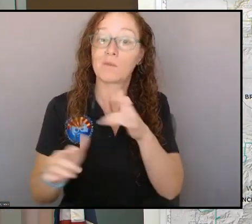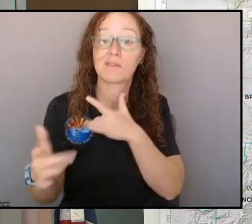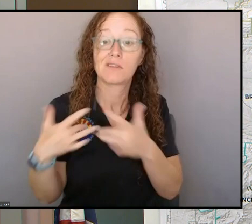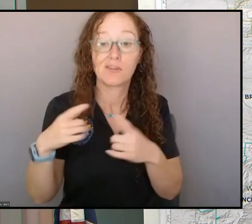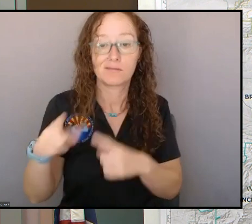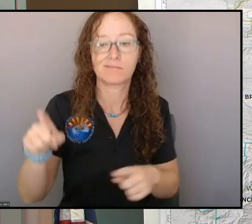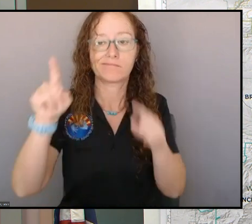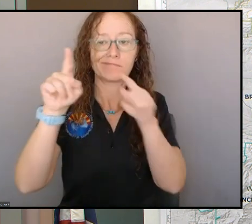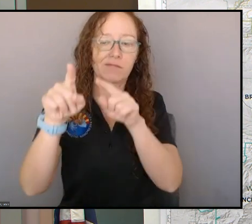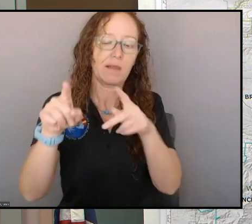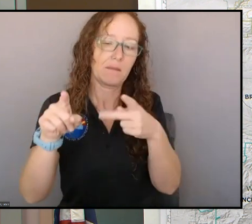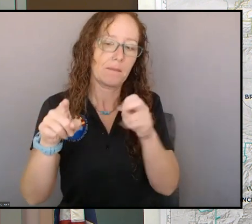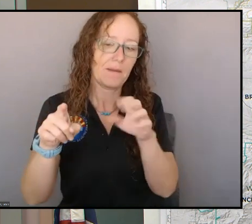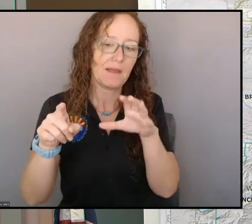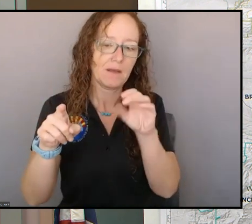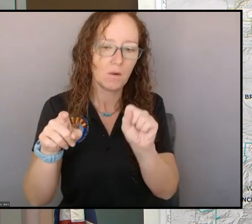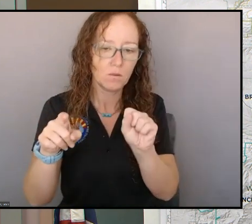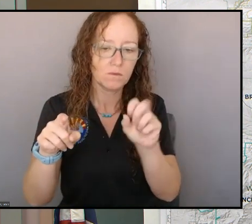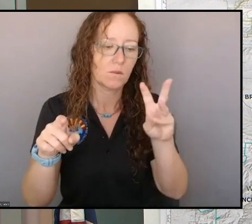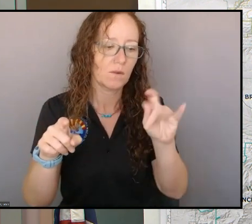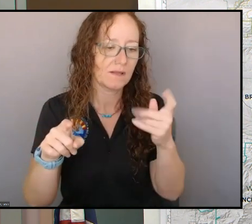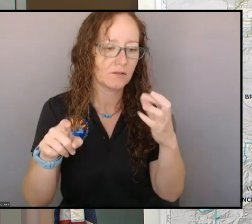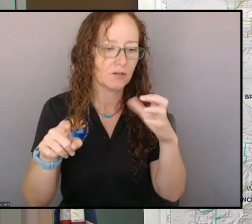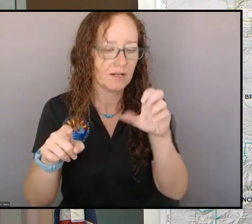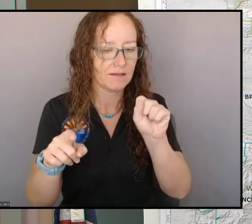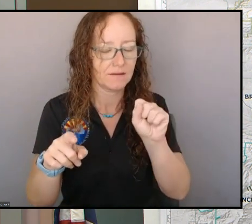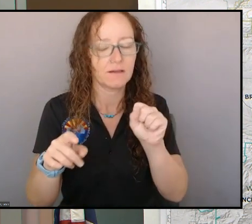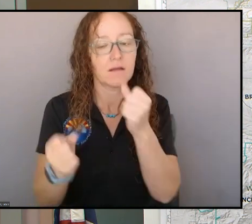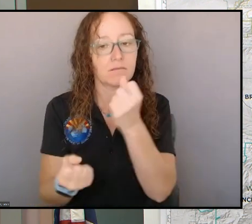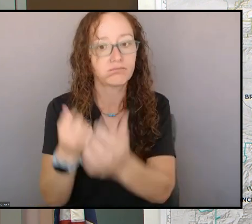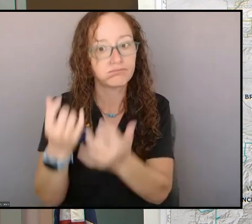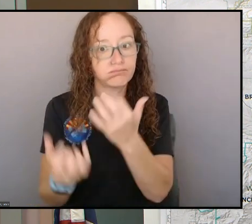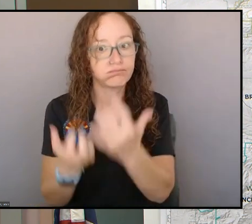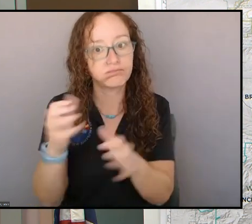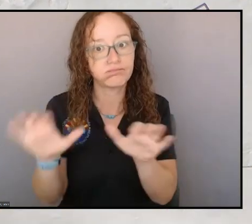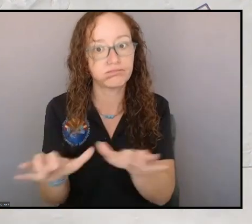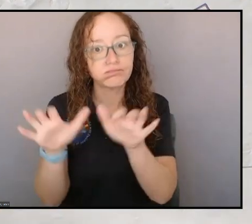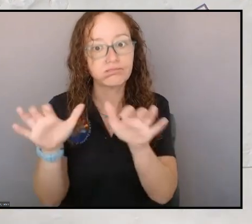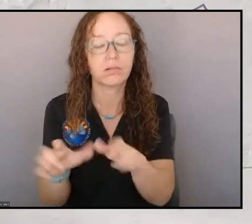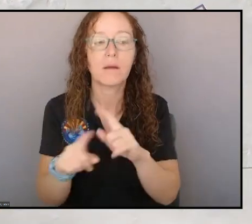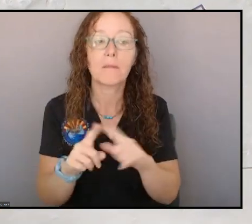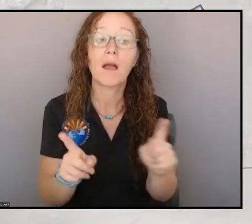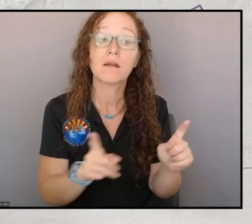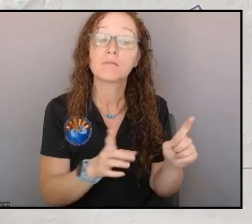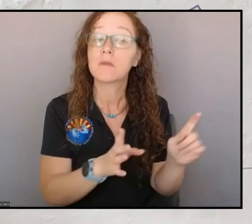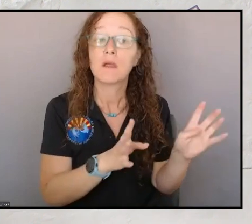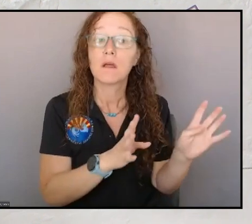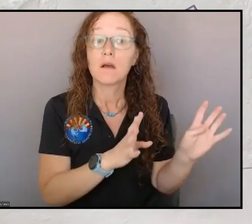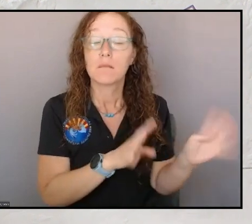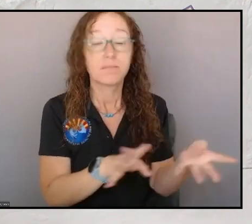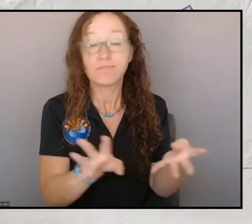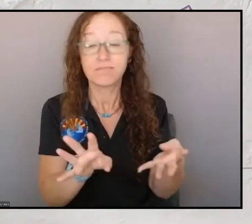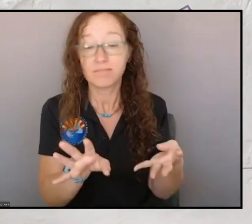though is that winds don't look especially strong as this front moves through and they'll be pretty fleeting or temporary.